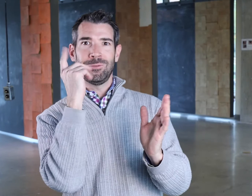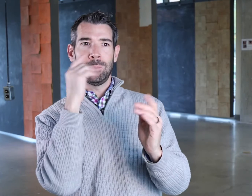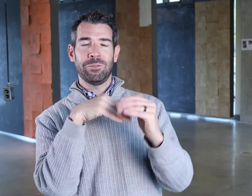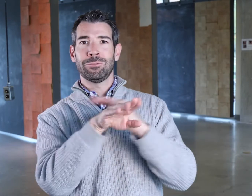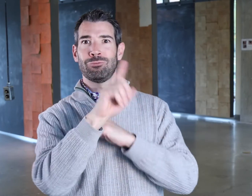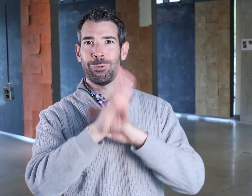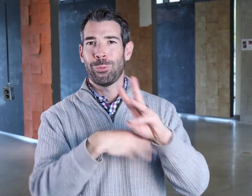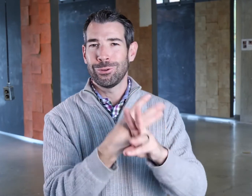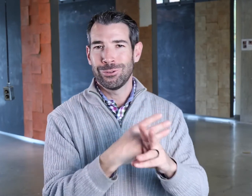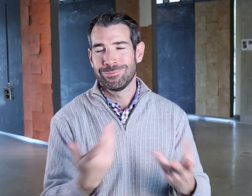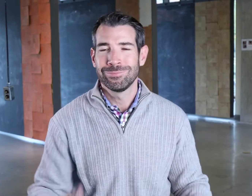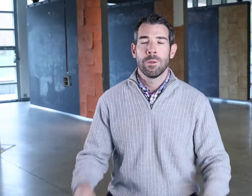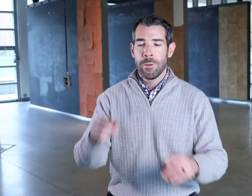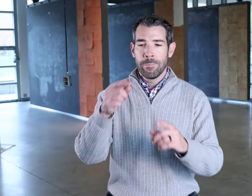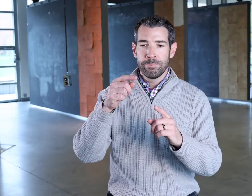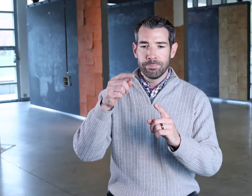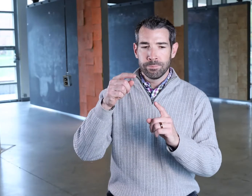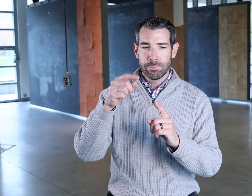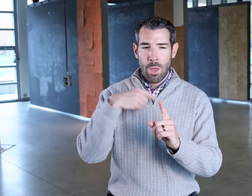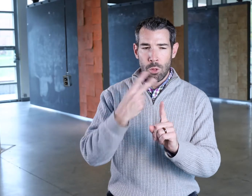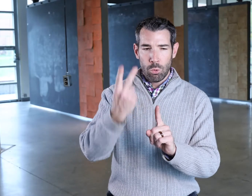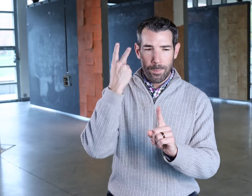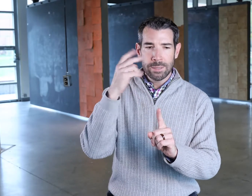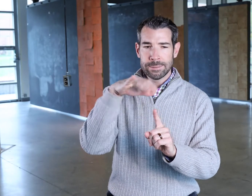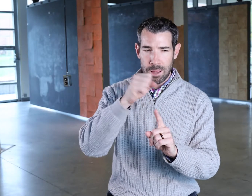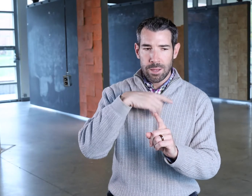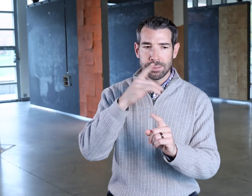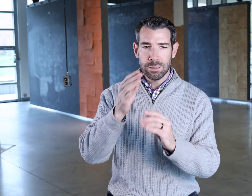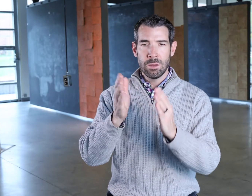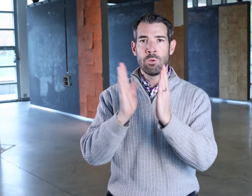because it was a learning experience that would help me prepare for the real world.